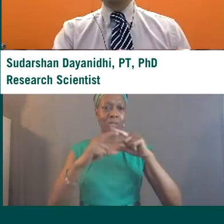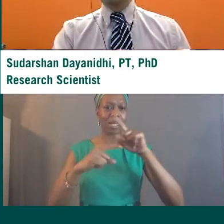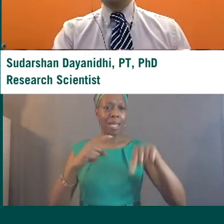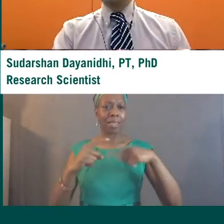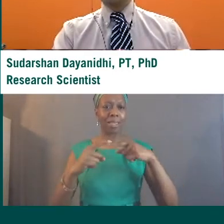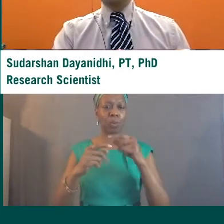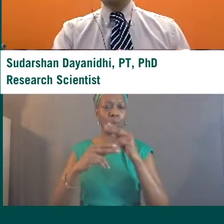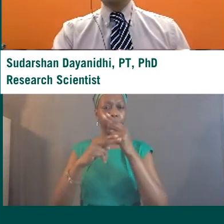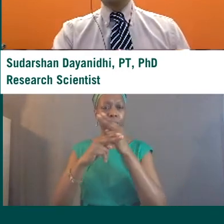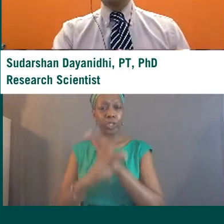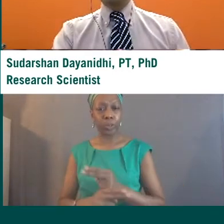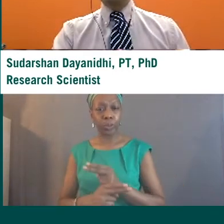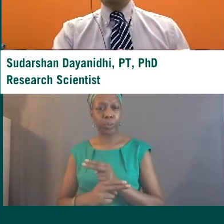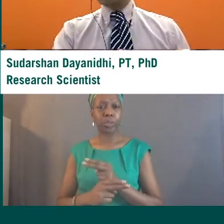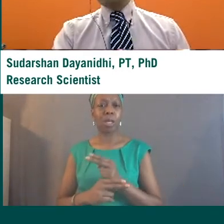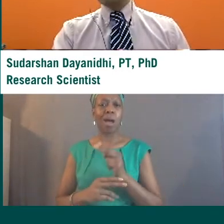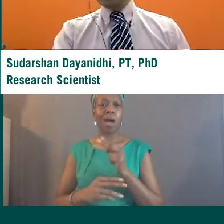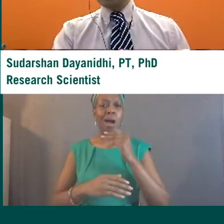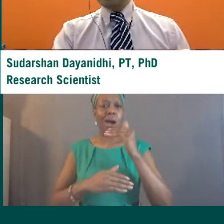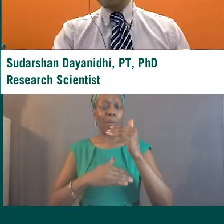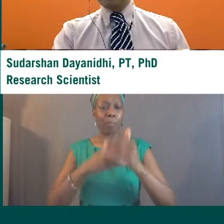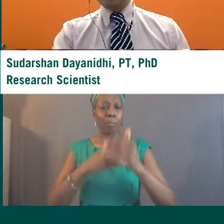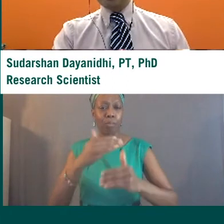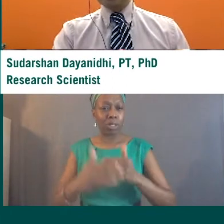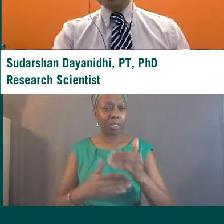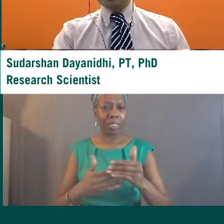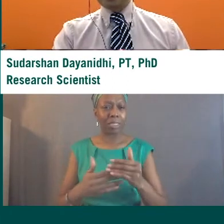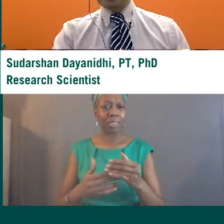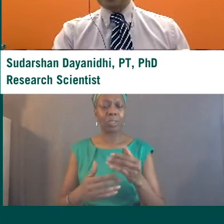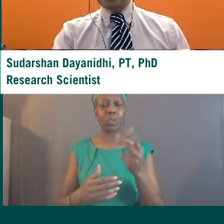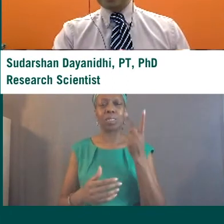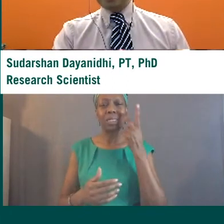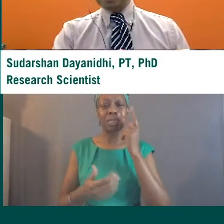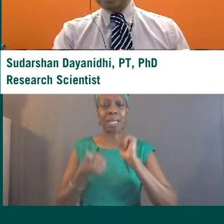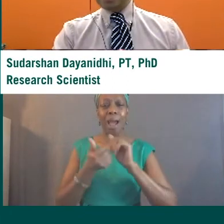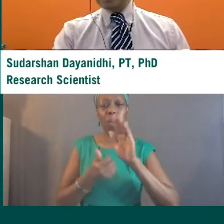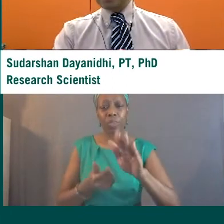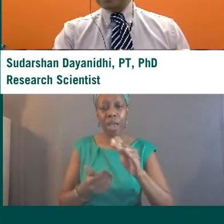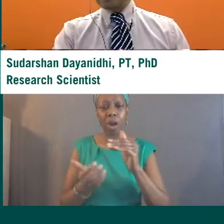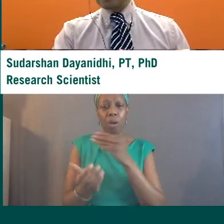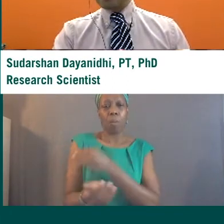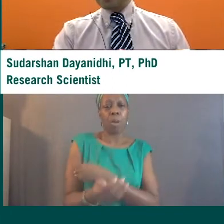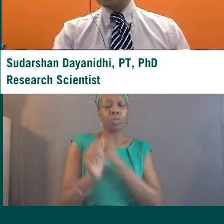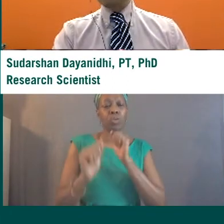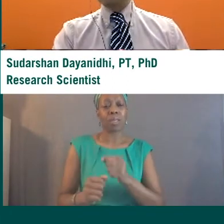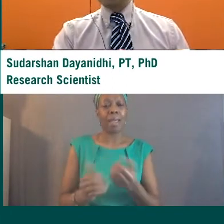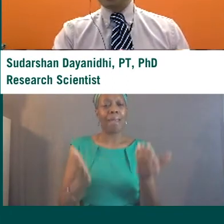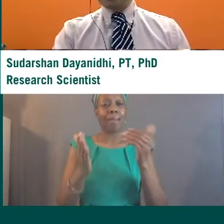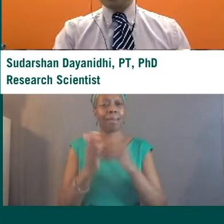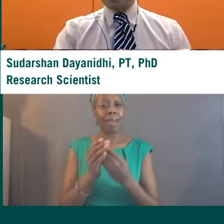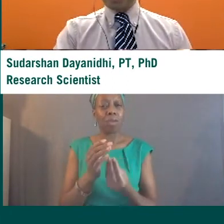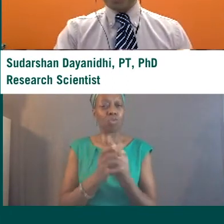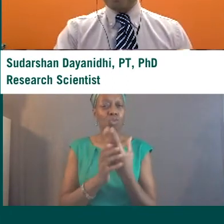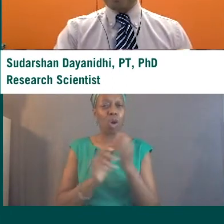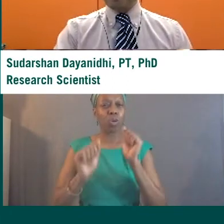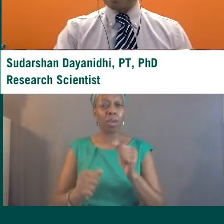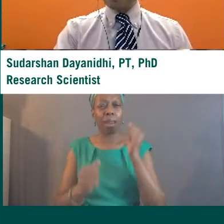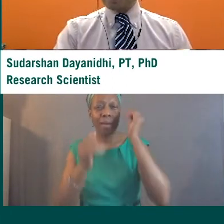during muscle postnatal development, is that these cells are responsible for postnatal development.